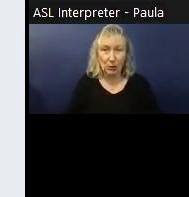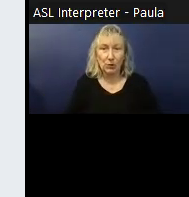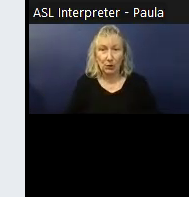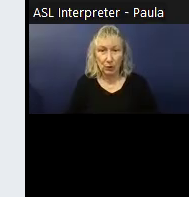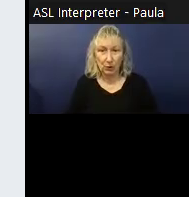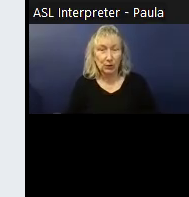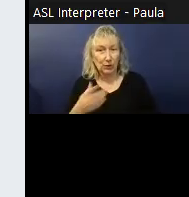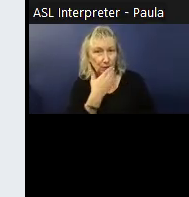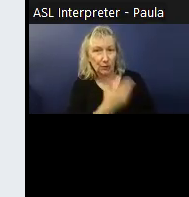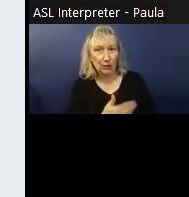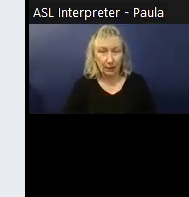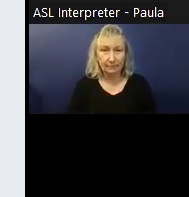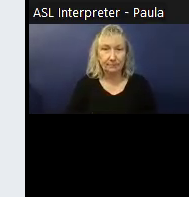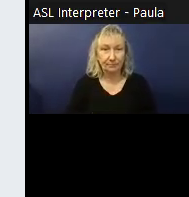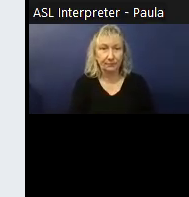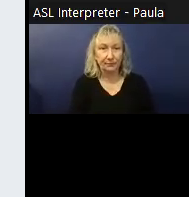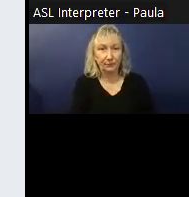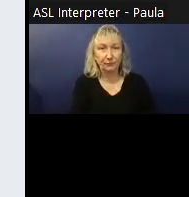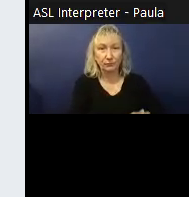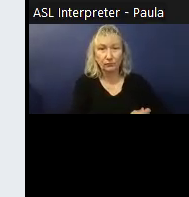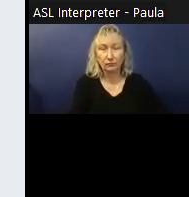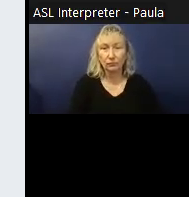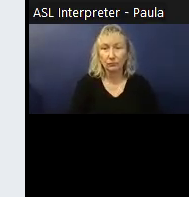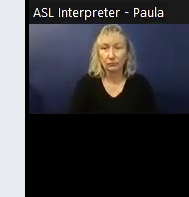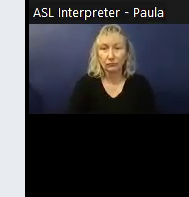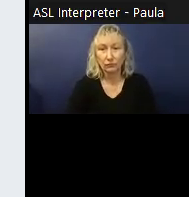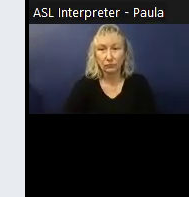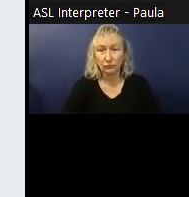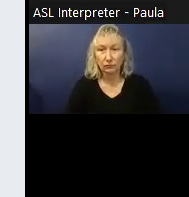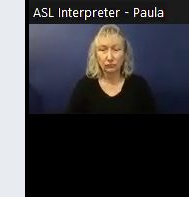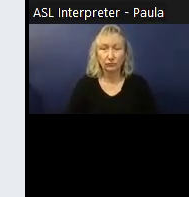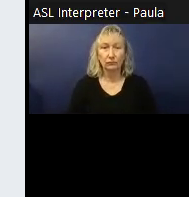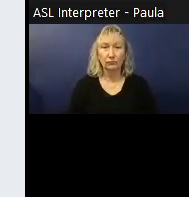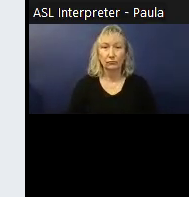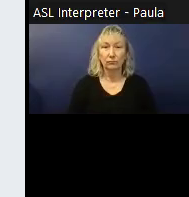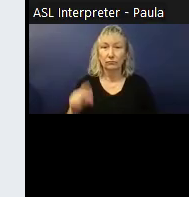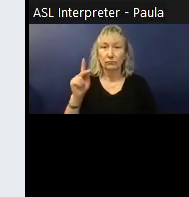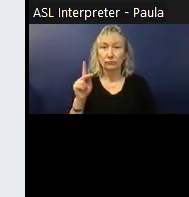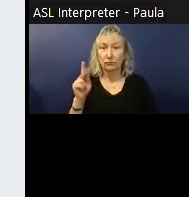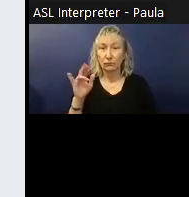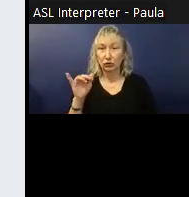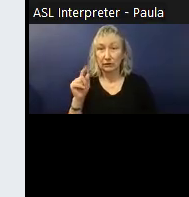The one thing that I will point out L'Oreal is that typically when we're